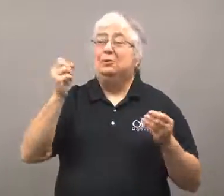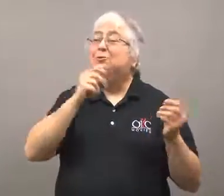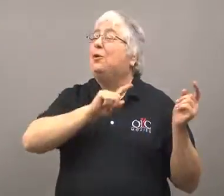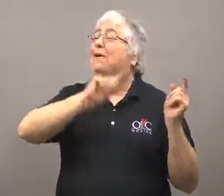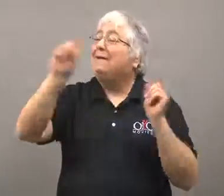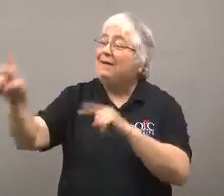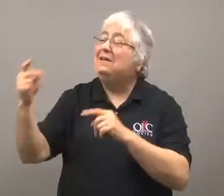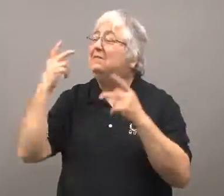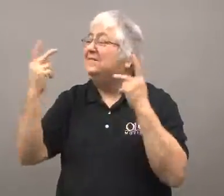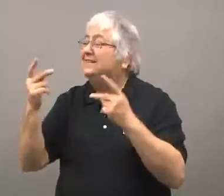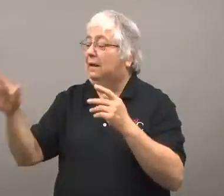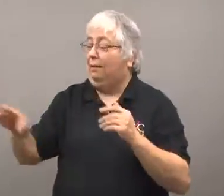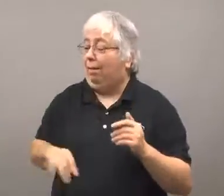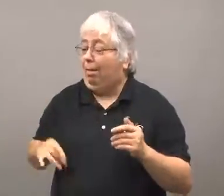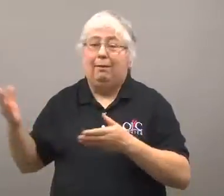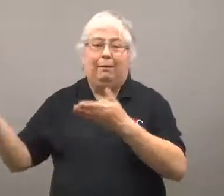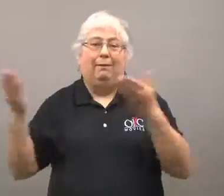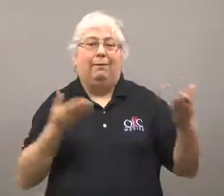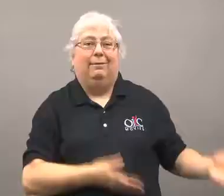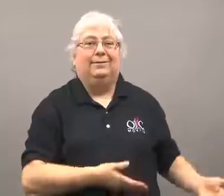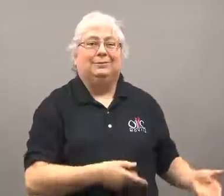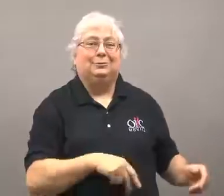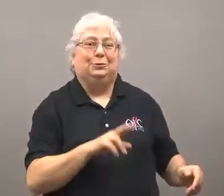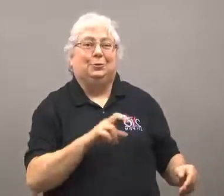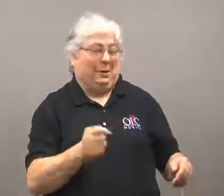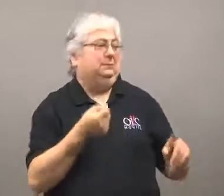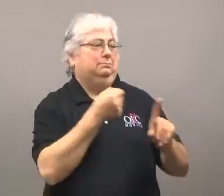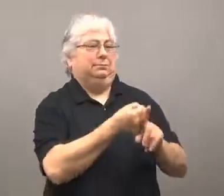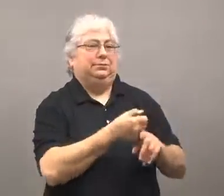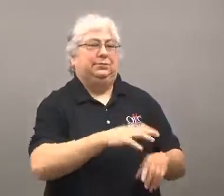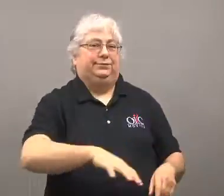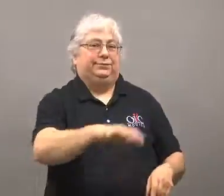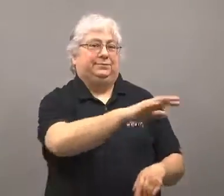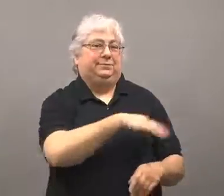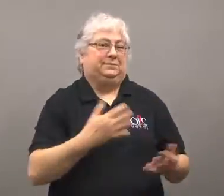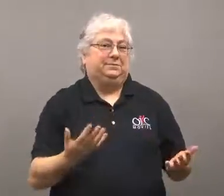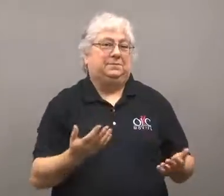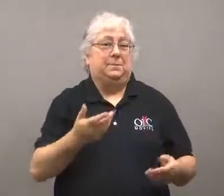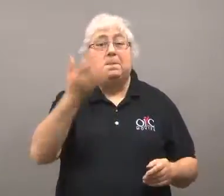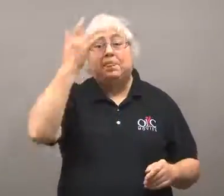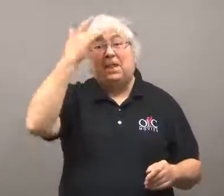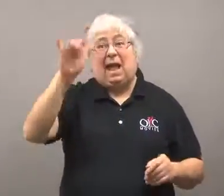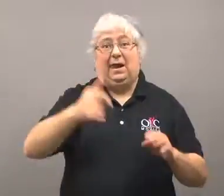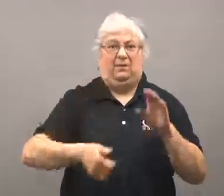People would visit there, be infected, and bring it back here and spread it.